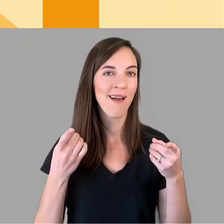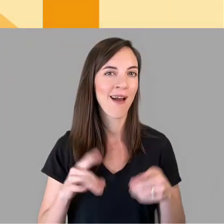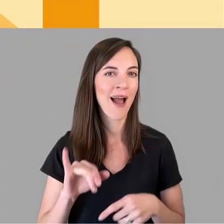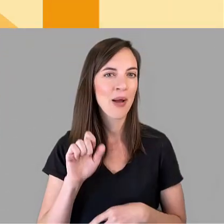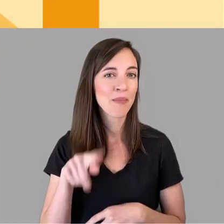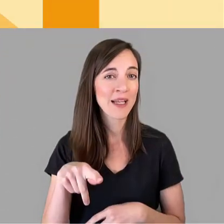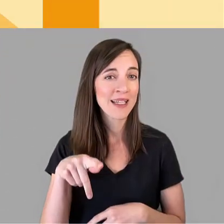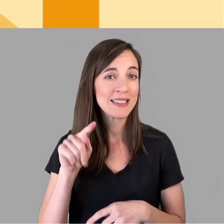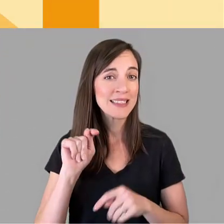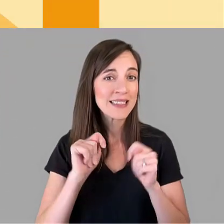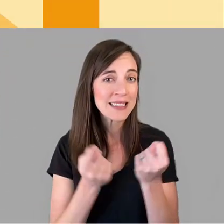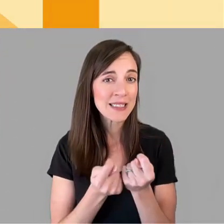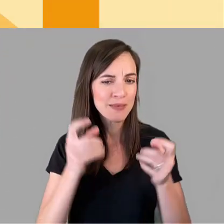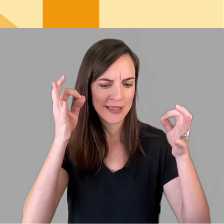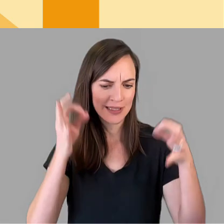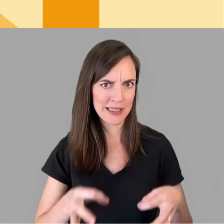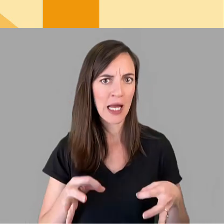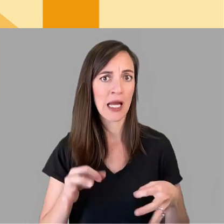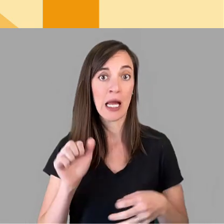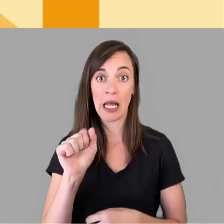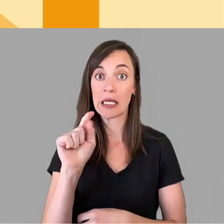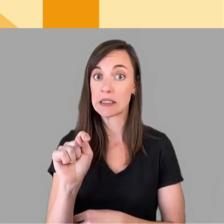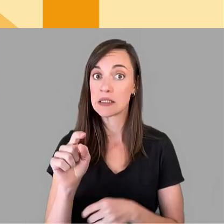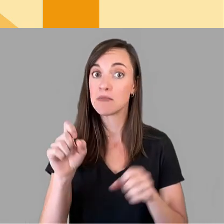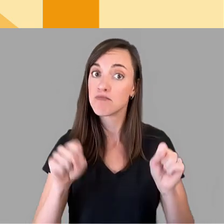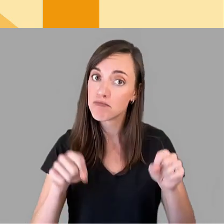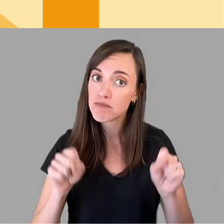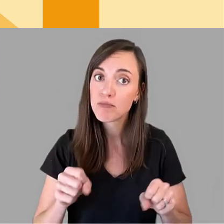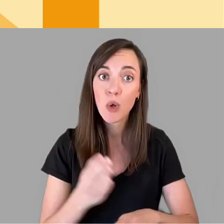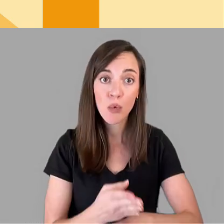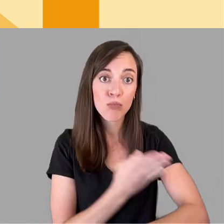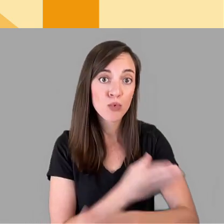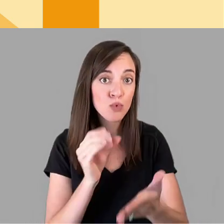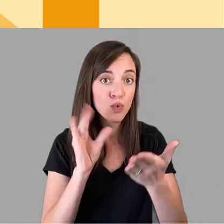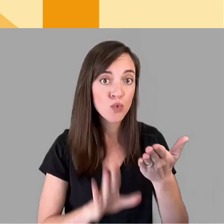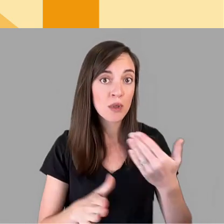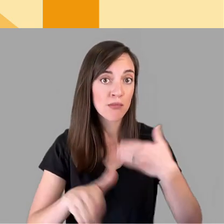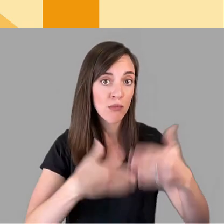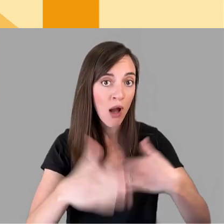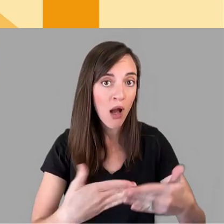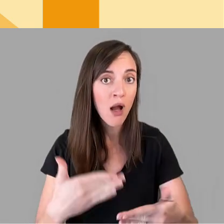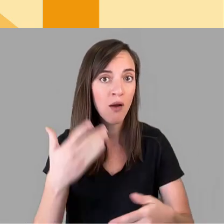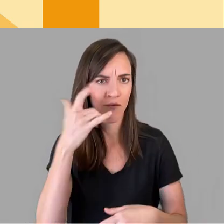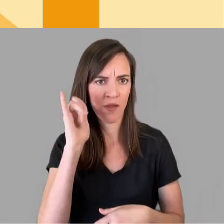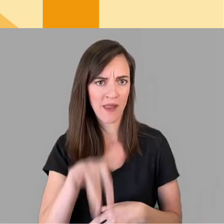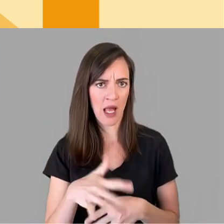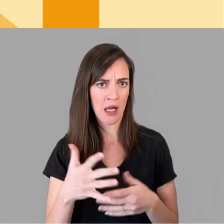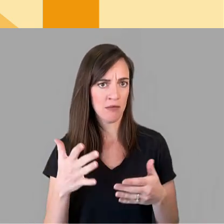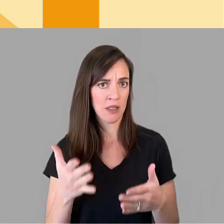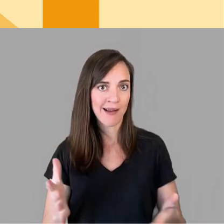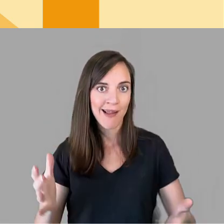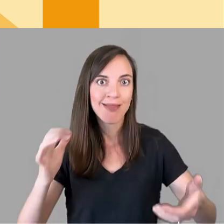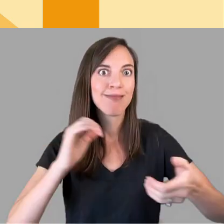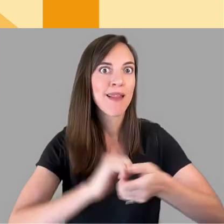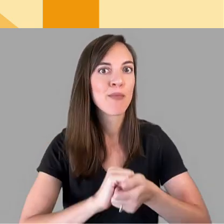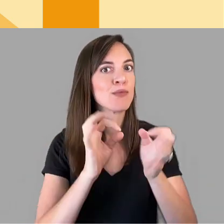When the IEP team determines there is a need for an AT consideration, it is IMPERATIVE that the teacher of the deaf/hard of hearing,